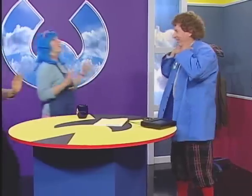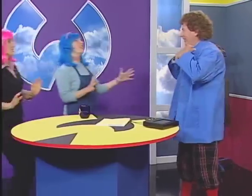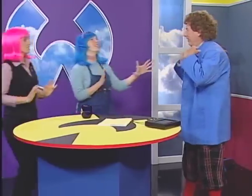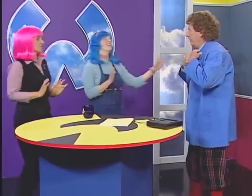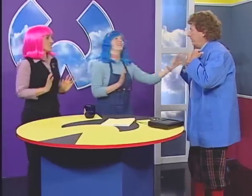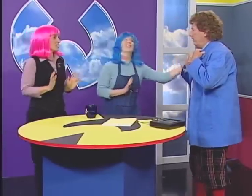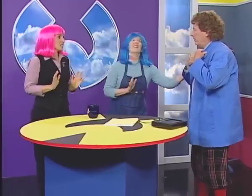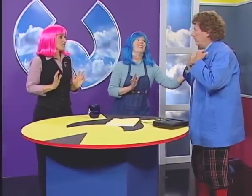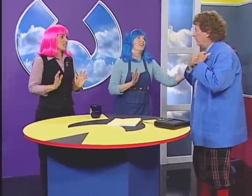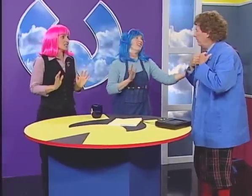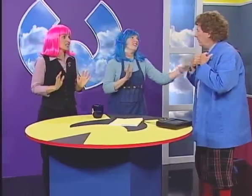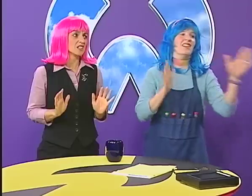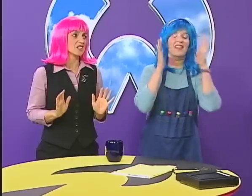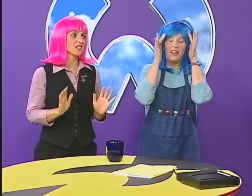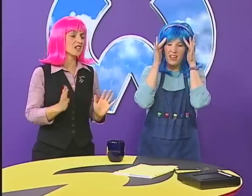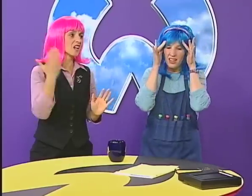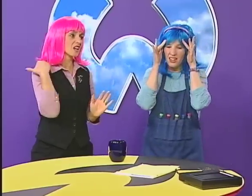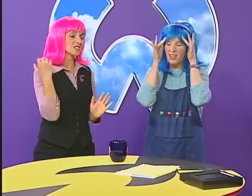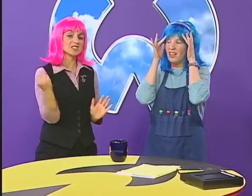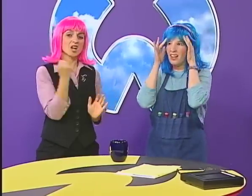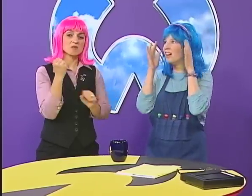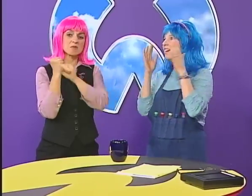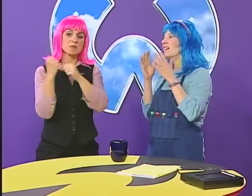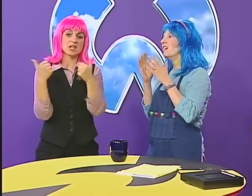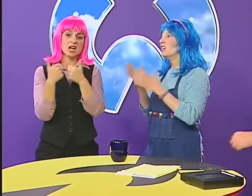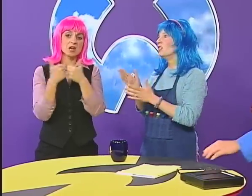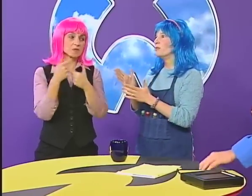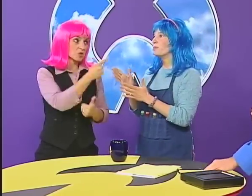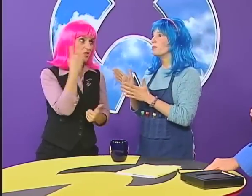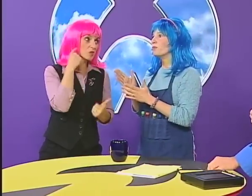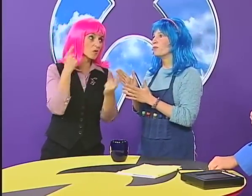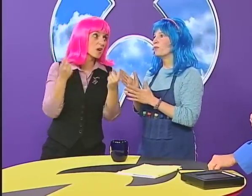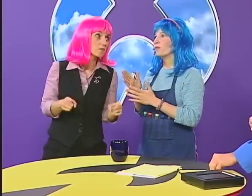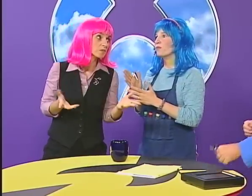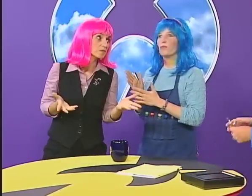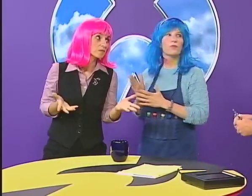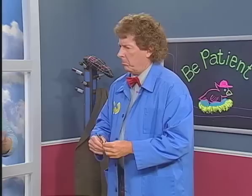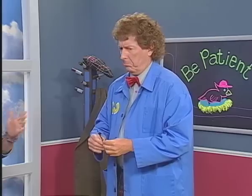OH, DOC, DOC. DID YOU HEAR ABOUT THE BASEBALL GAME LAST SATURDAY?